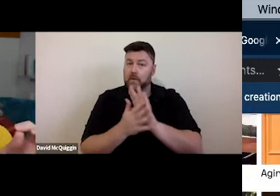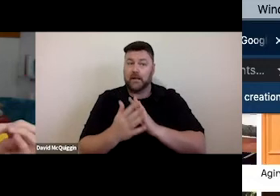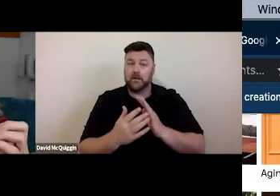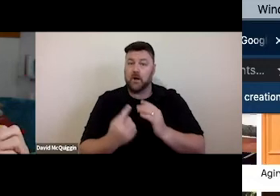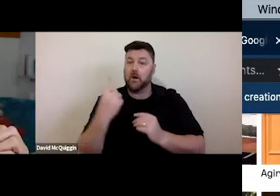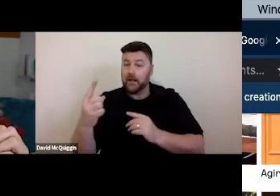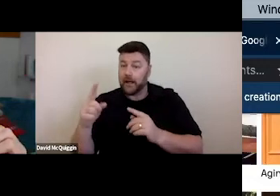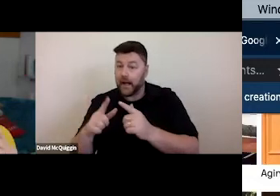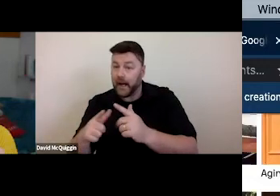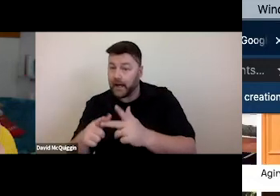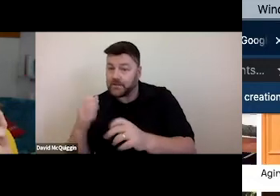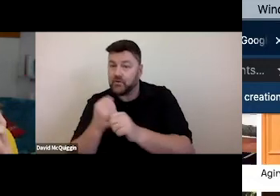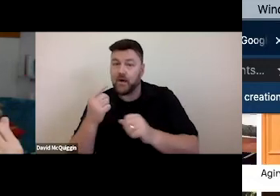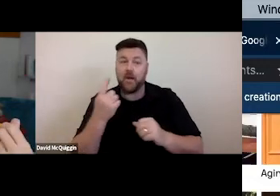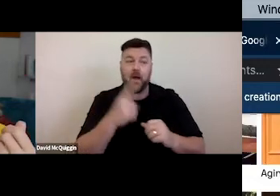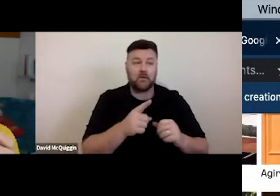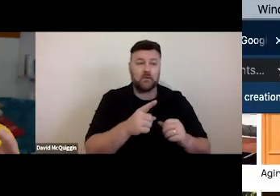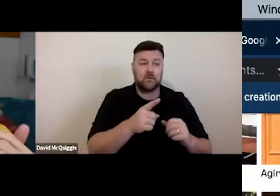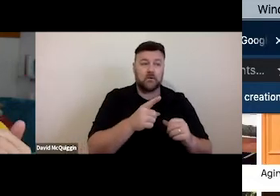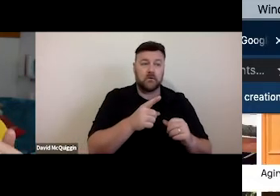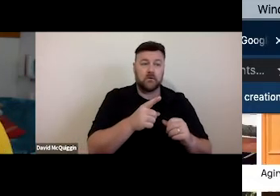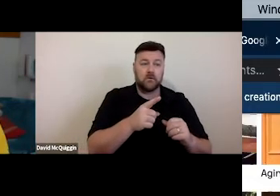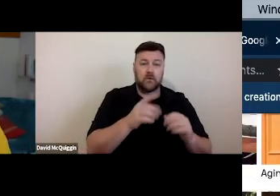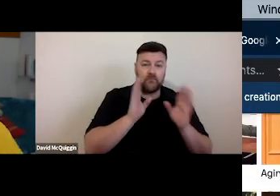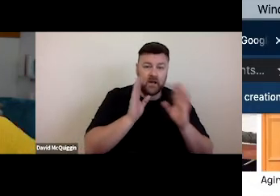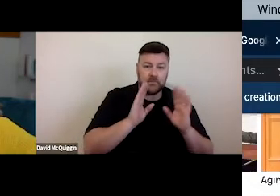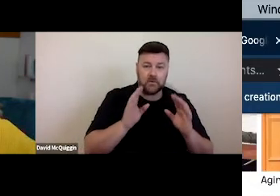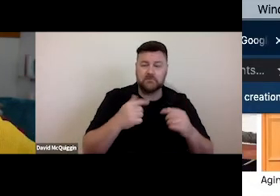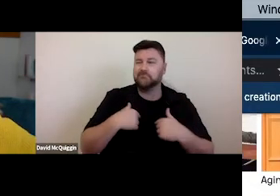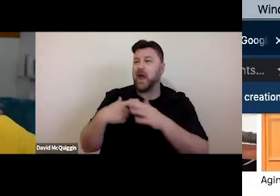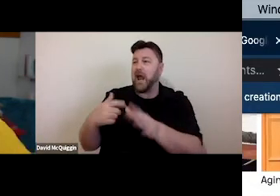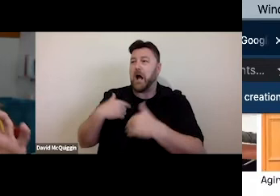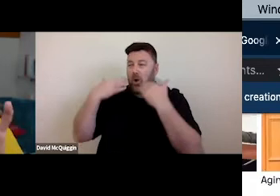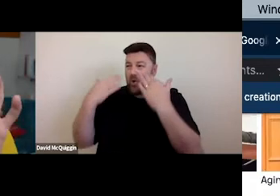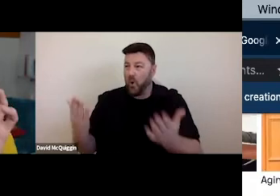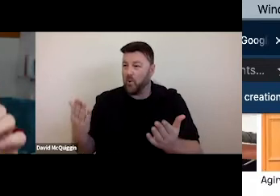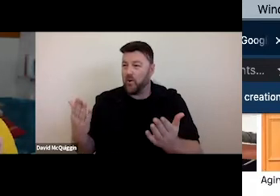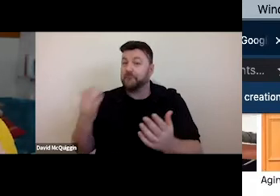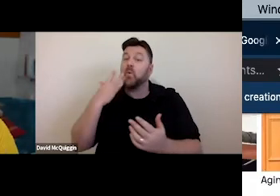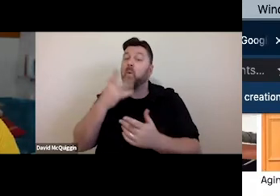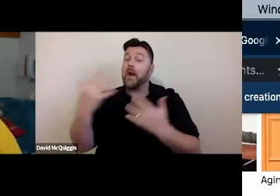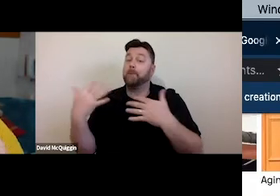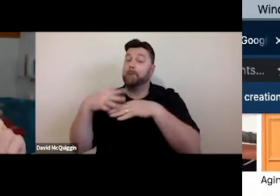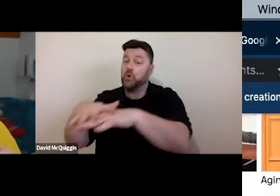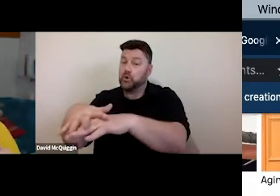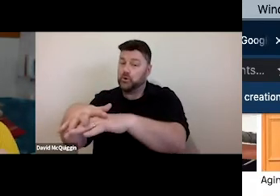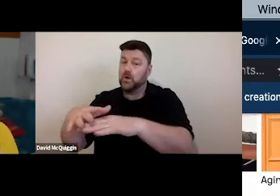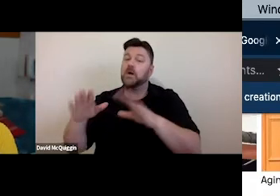Once they have merge, I have no idea. Come back to me in six months. I was about to say the merger between Facebook and